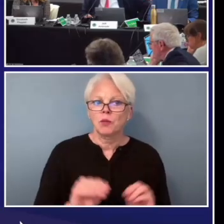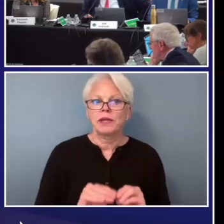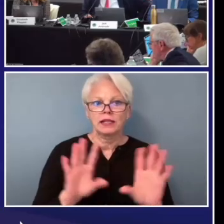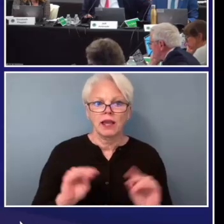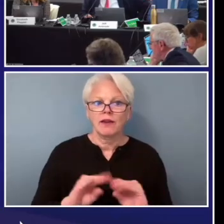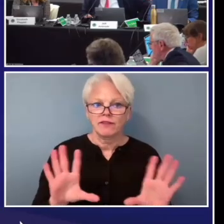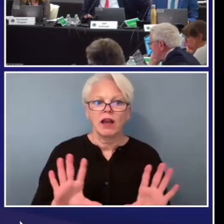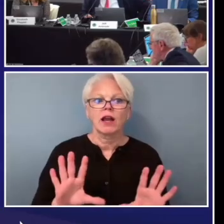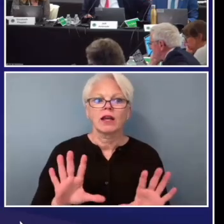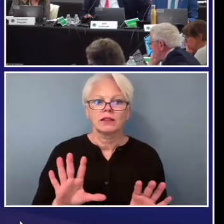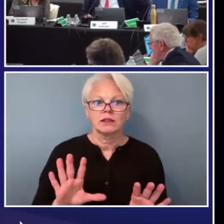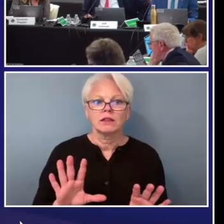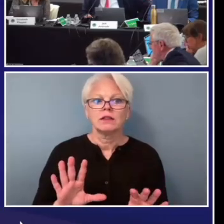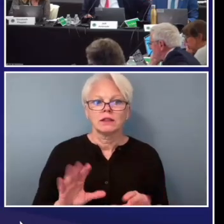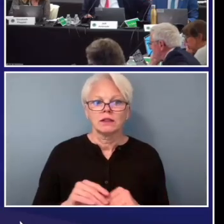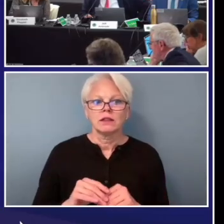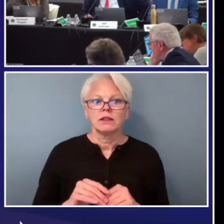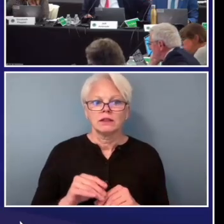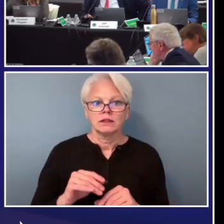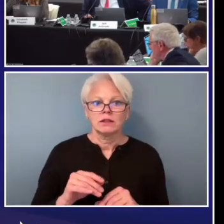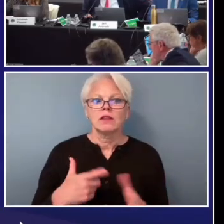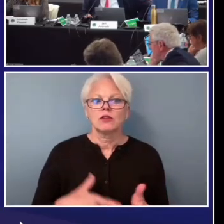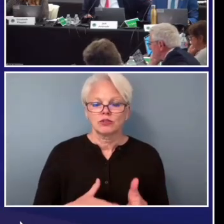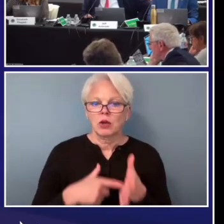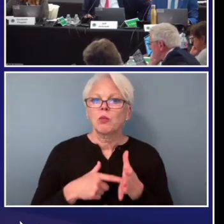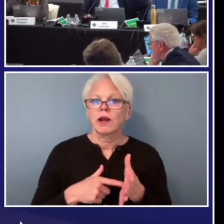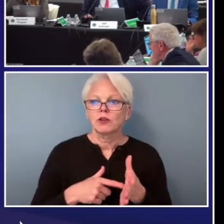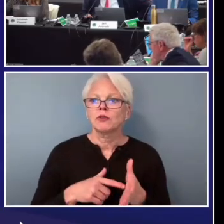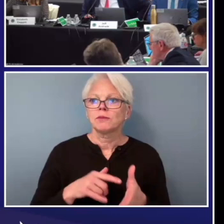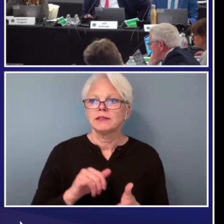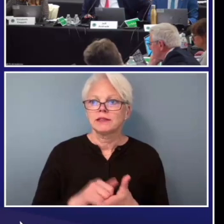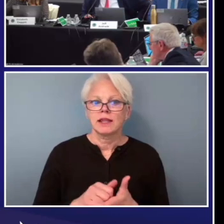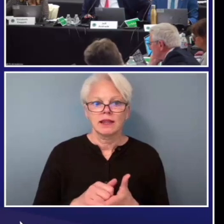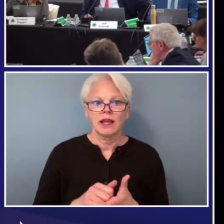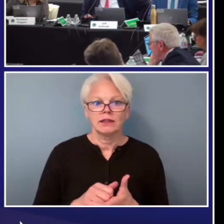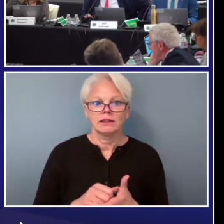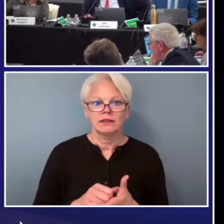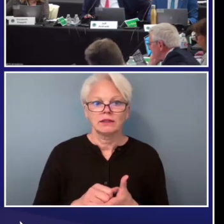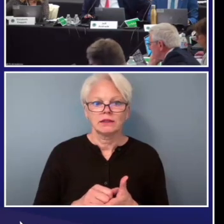um, the requirements that there be, uh, separateness between an